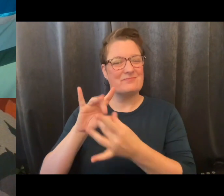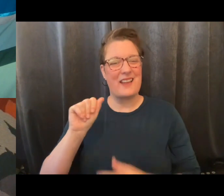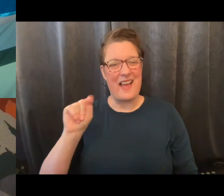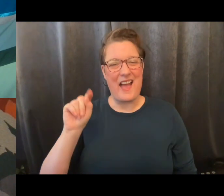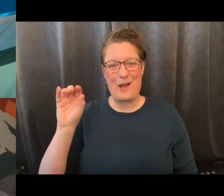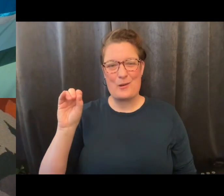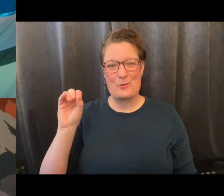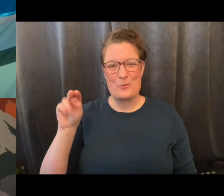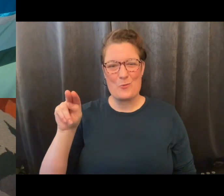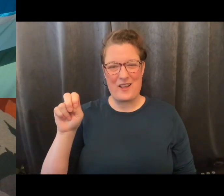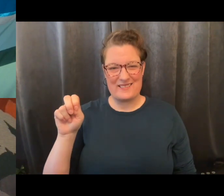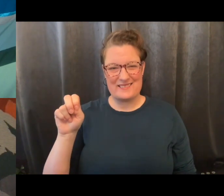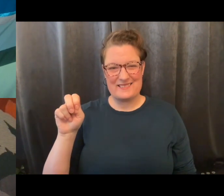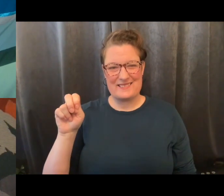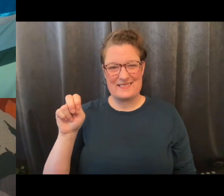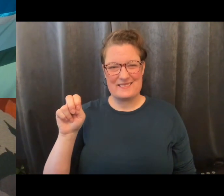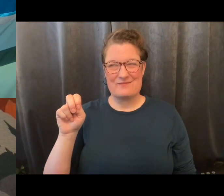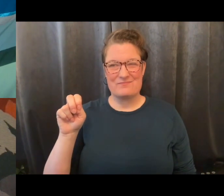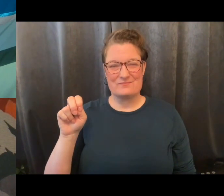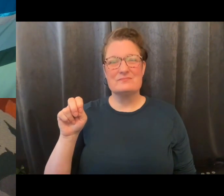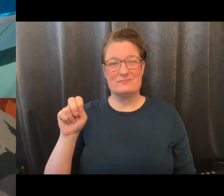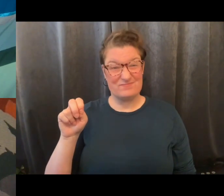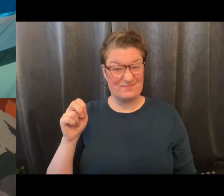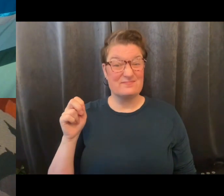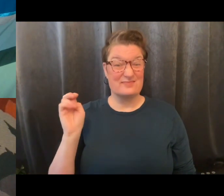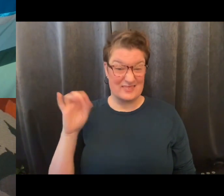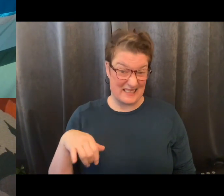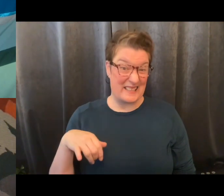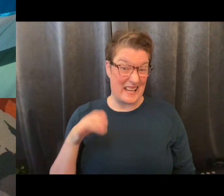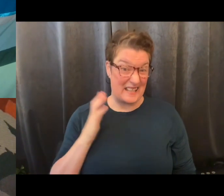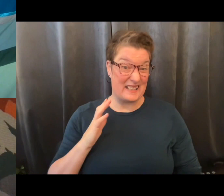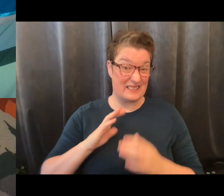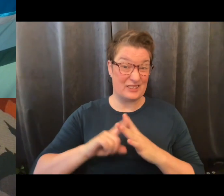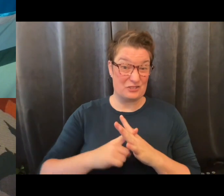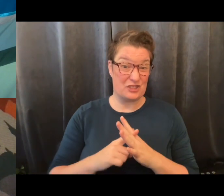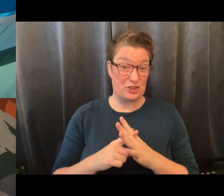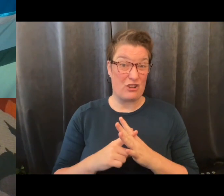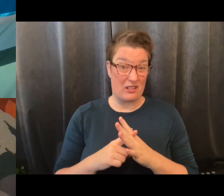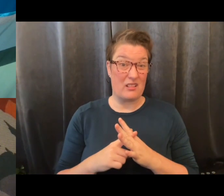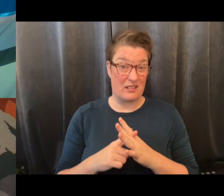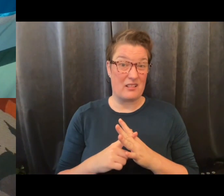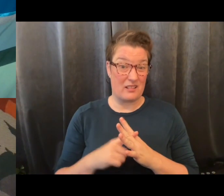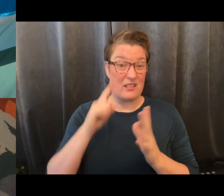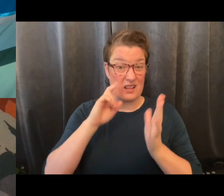Rebekah: and that's the original, uh, intention of Yom